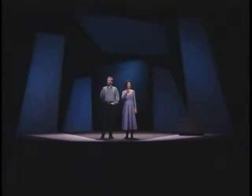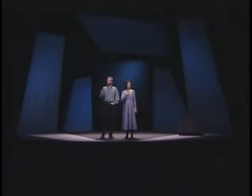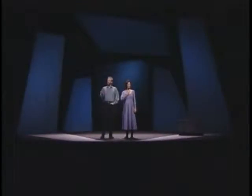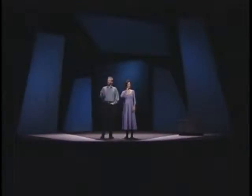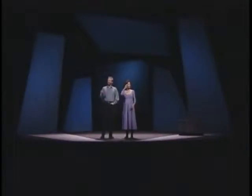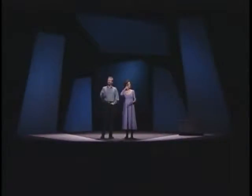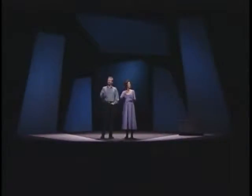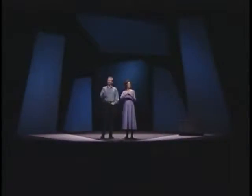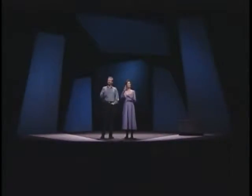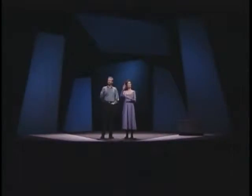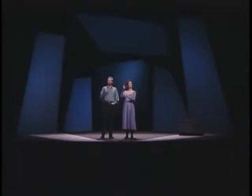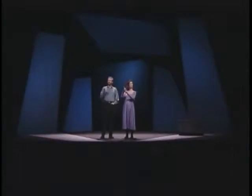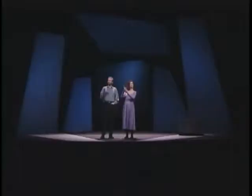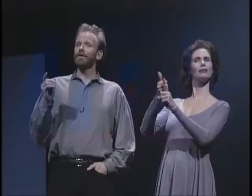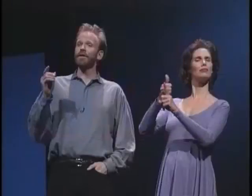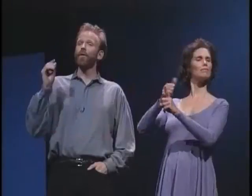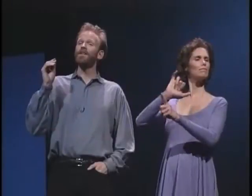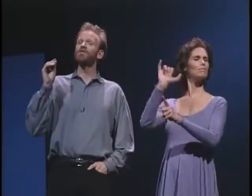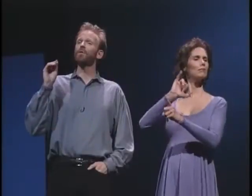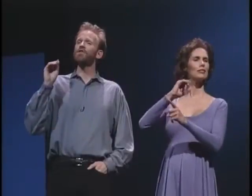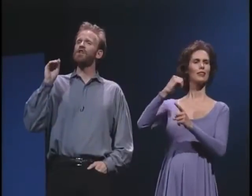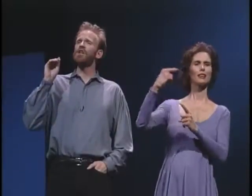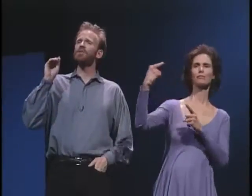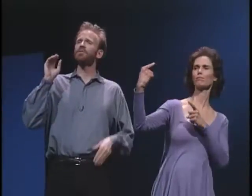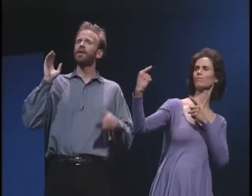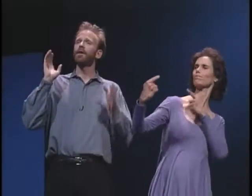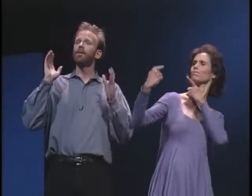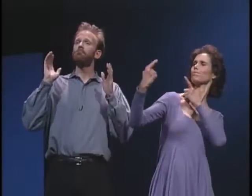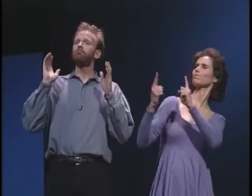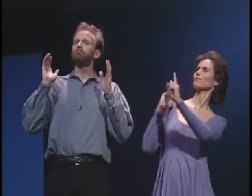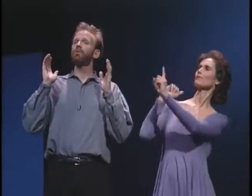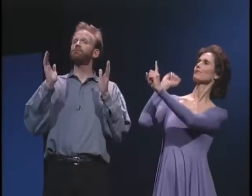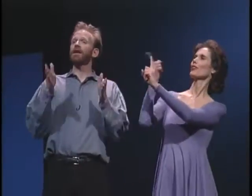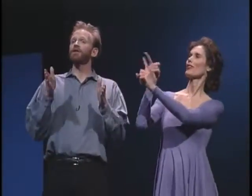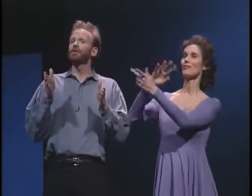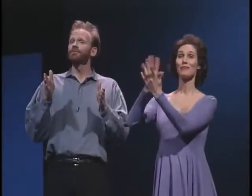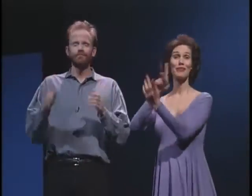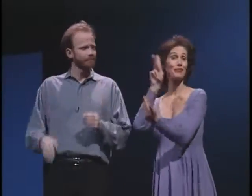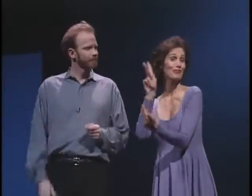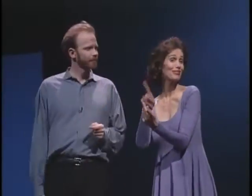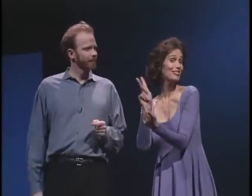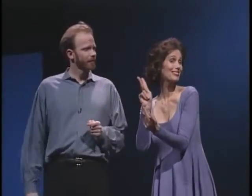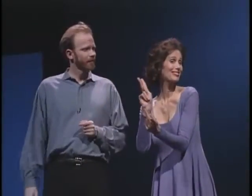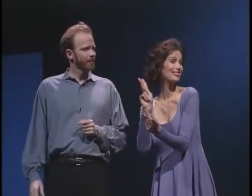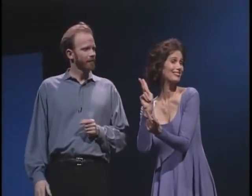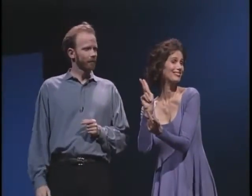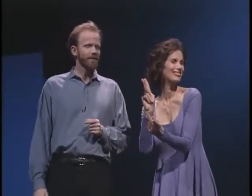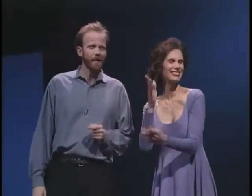disability is a never-ending quest to achieve perfection you'll read about it